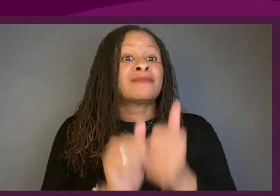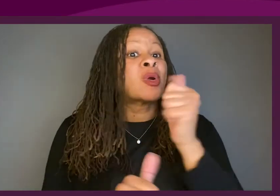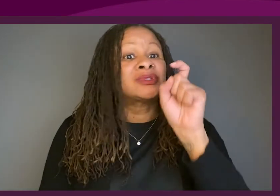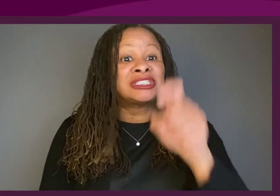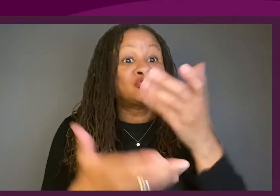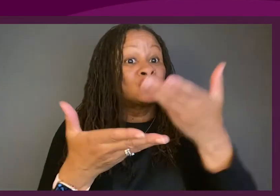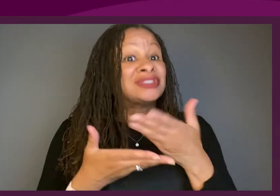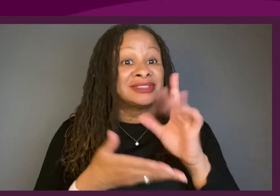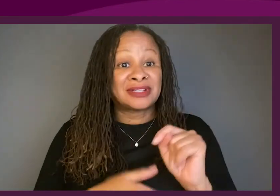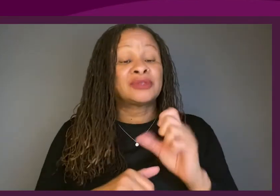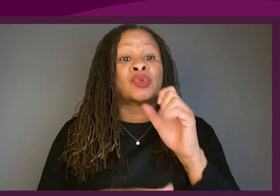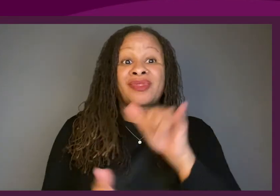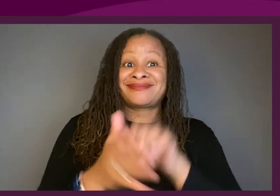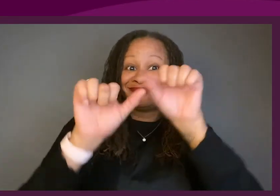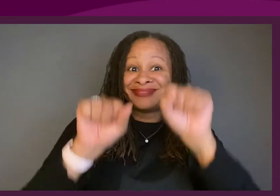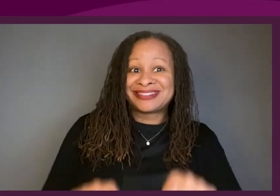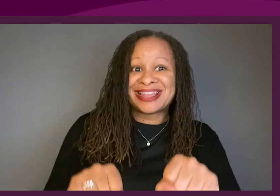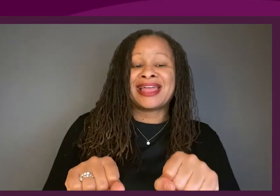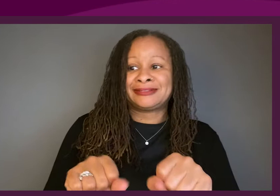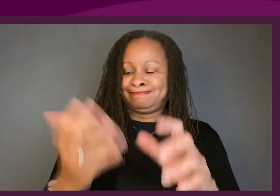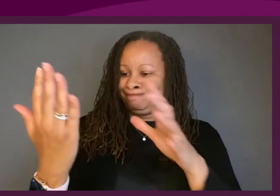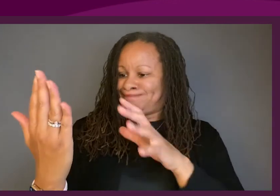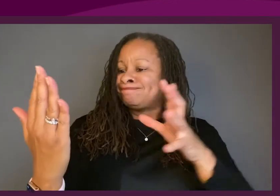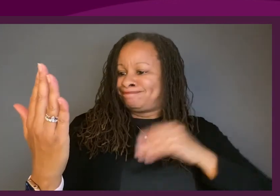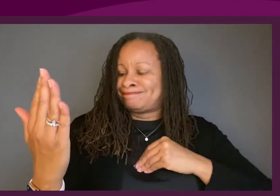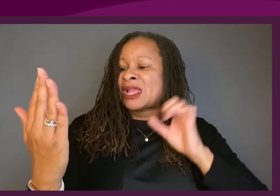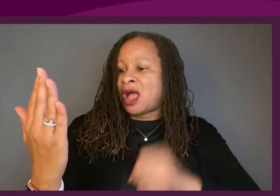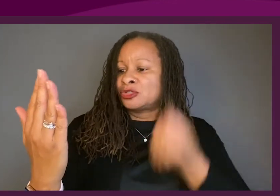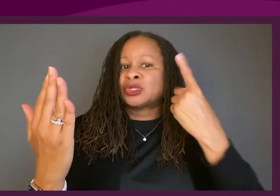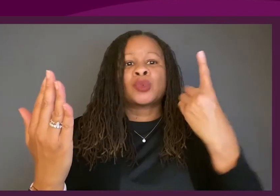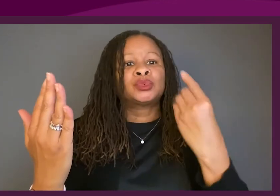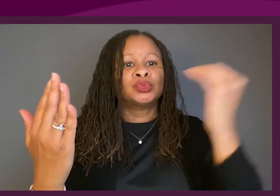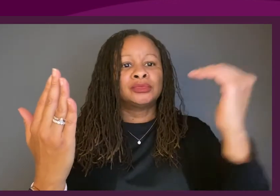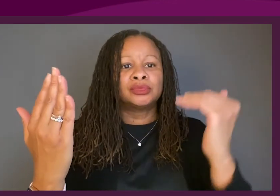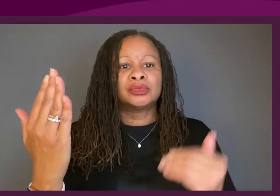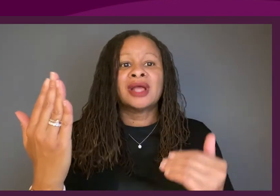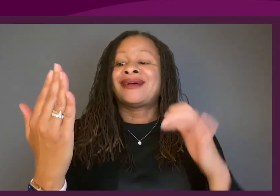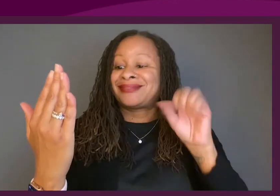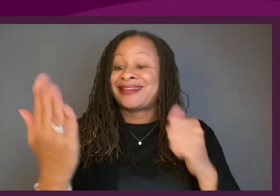so that they can help their family, their neighborhood, their community.